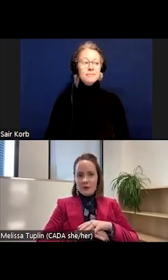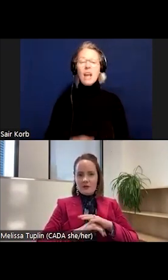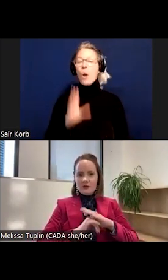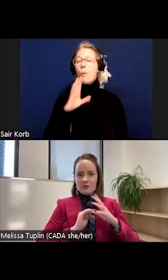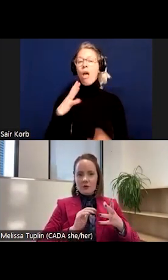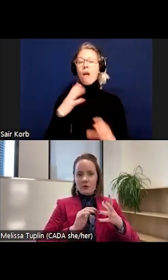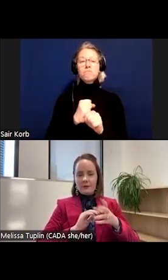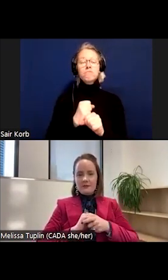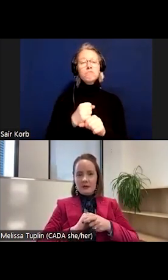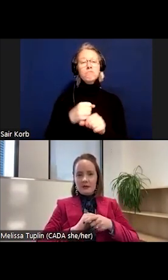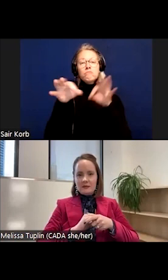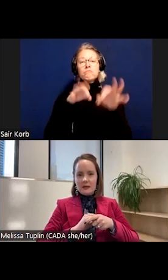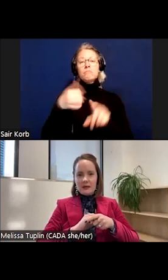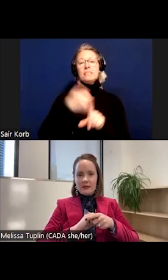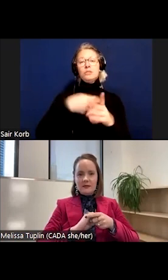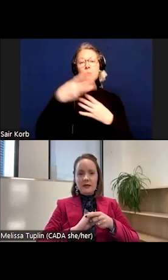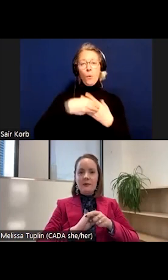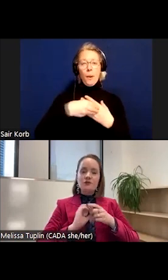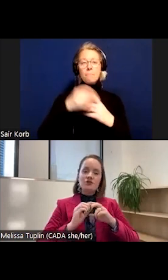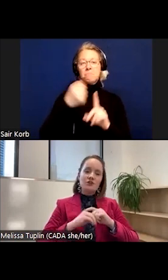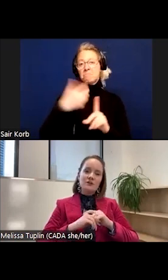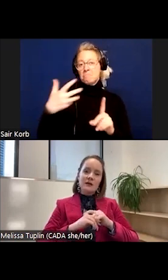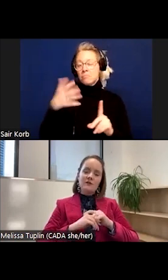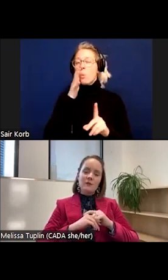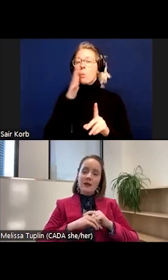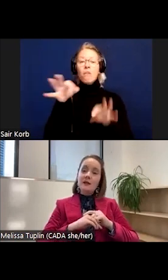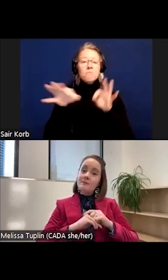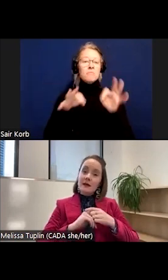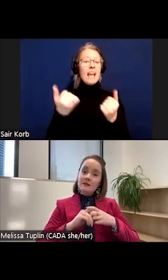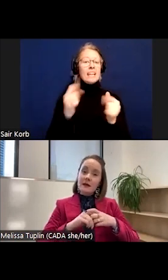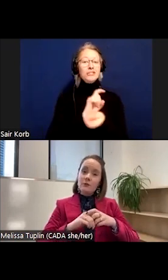each of the programs and highlight any major changes that have been made. As Patty said,